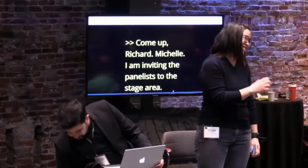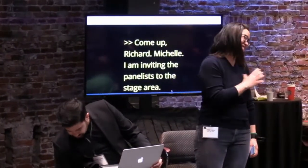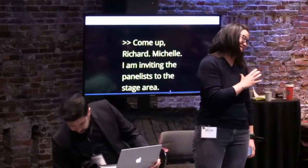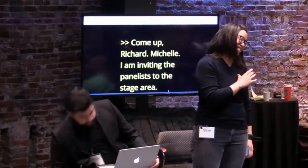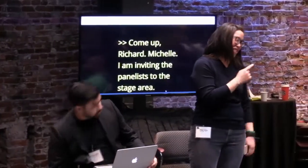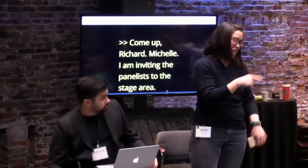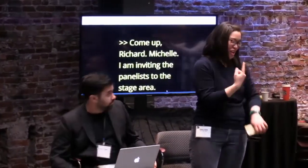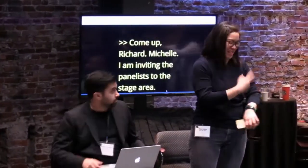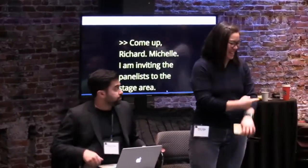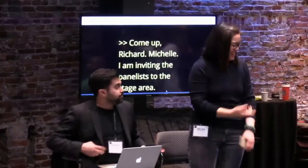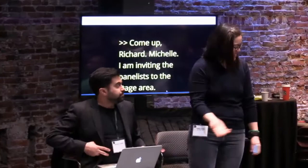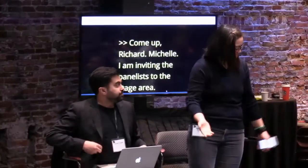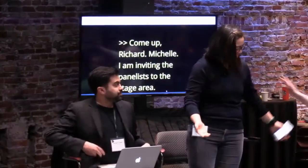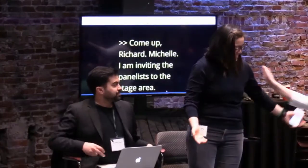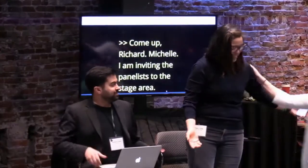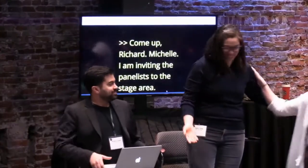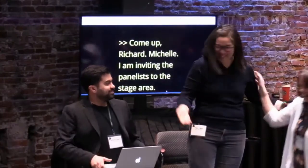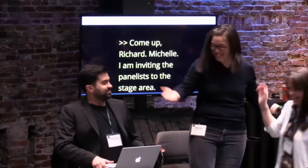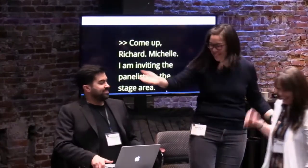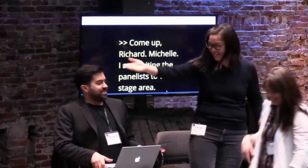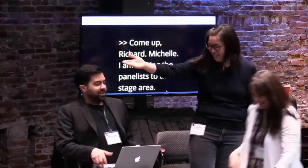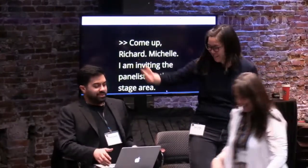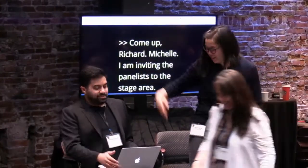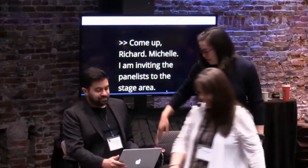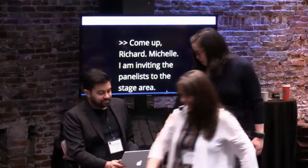[Additional Translator] Okay, inviting all the panels up, great, come right on up.